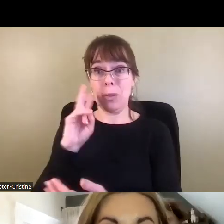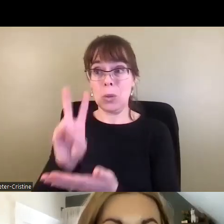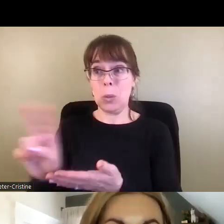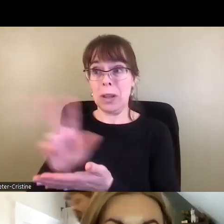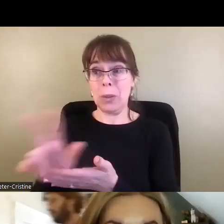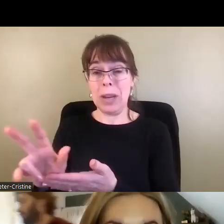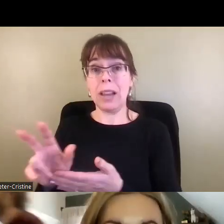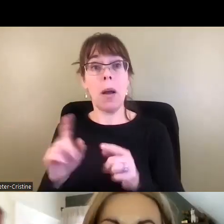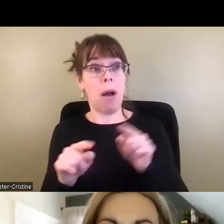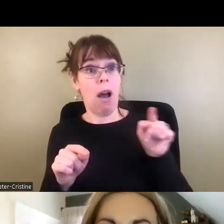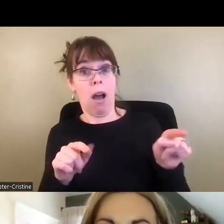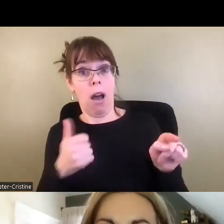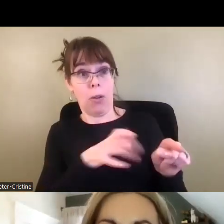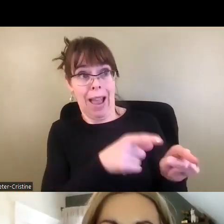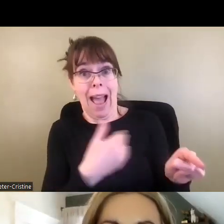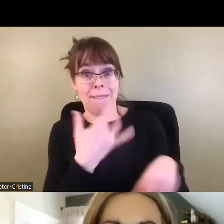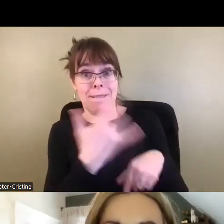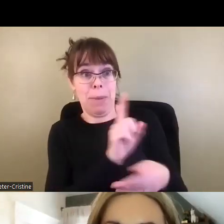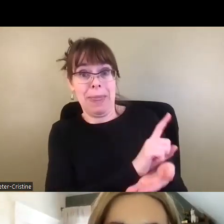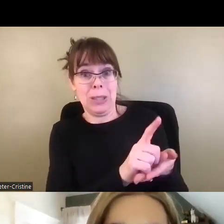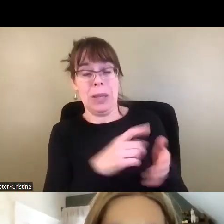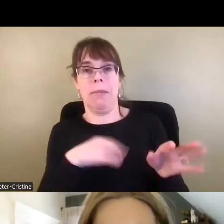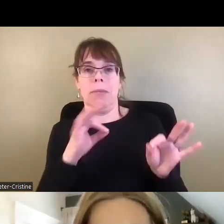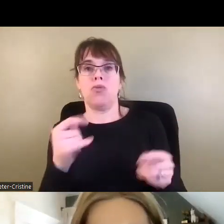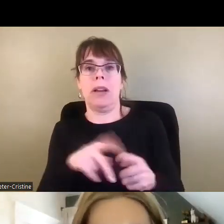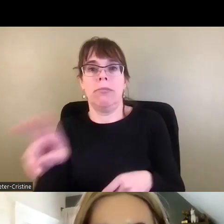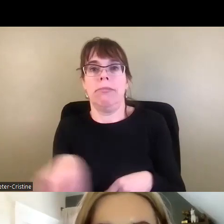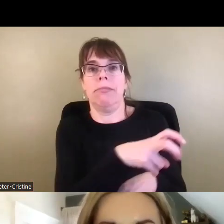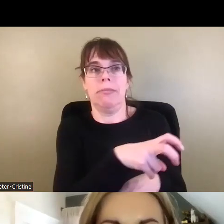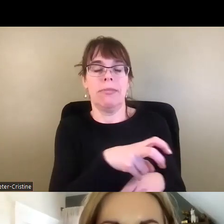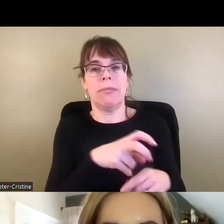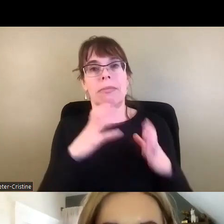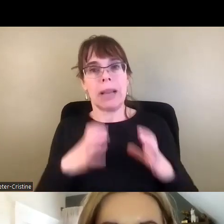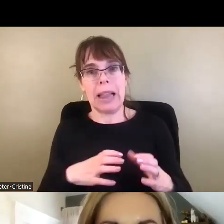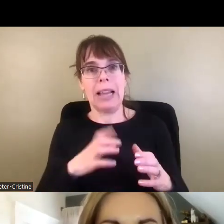take folks this week, we do our best to sort of navigate clients where they need to go.